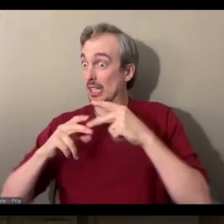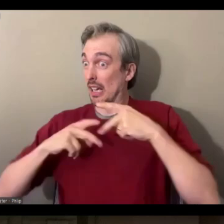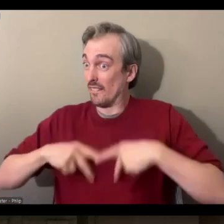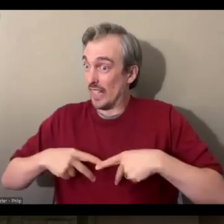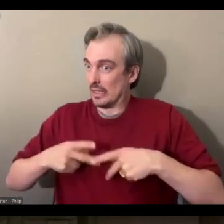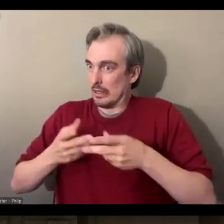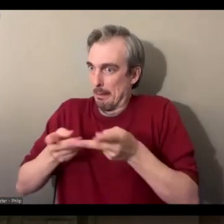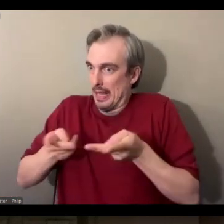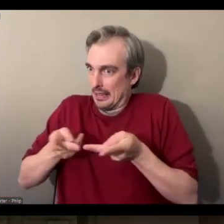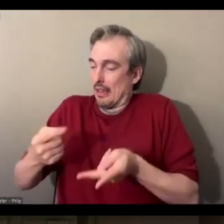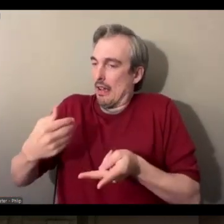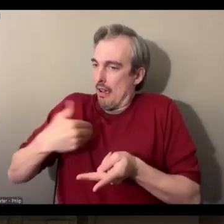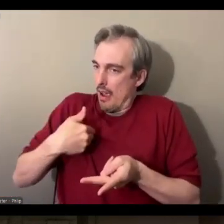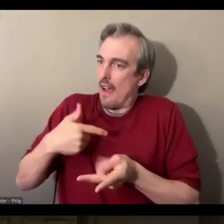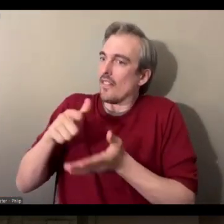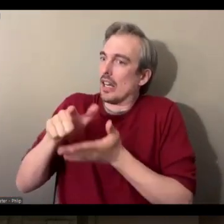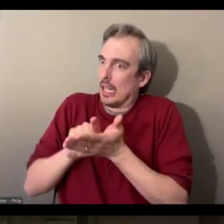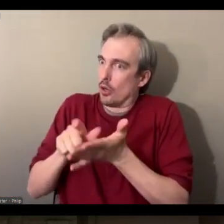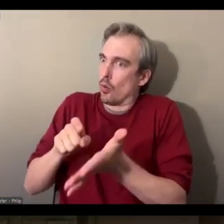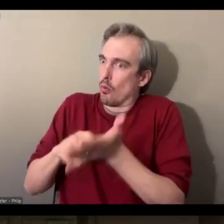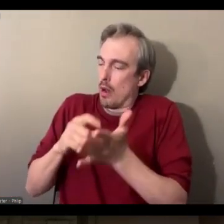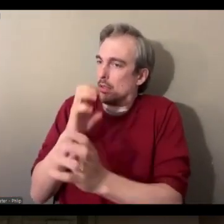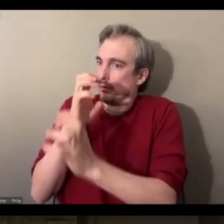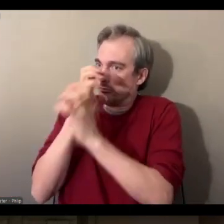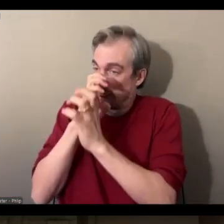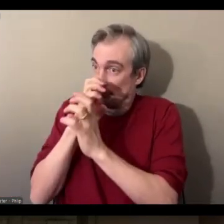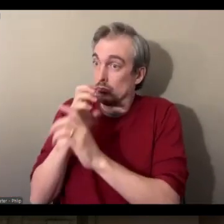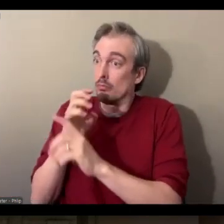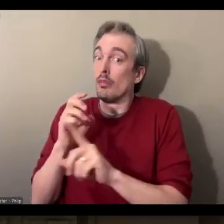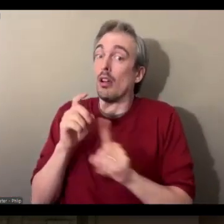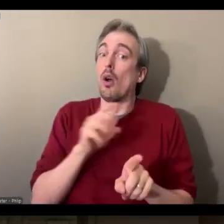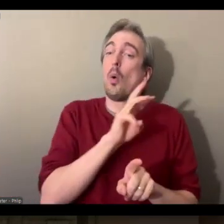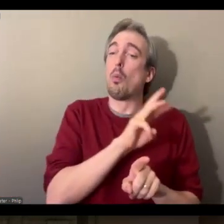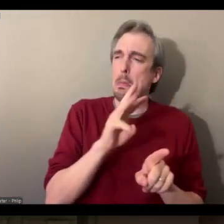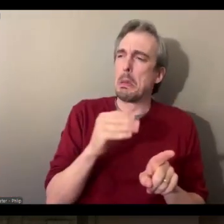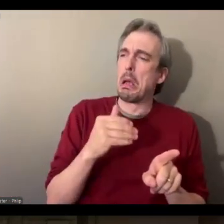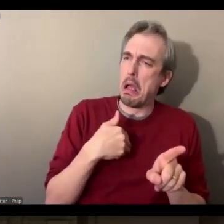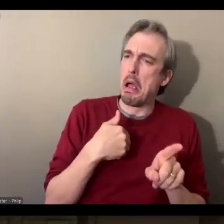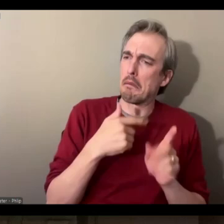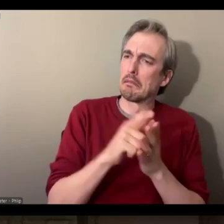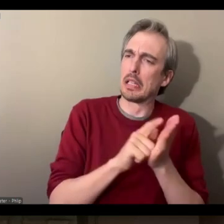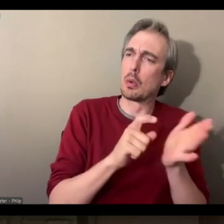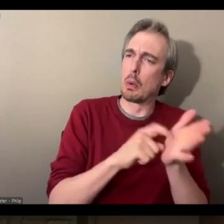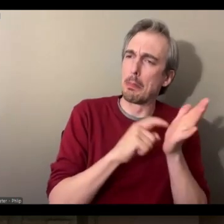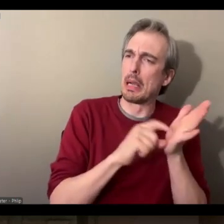to do so. But thinking back about that scale of planning... Right? Starting with the master plan,